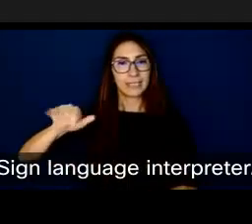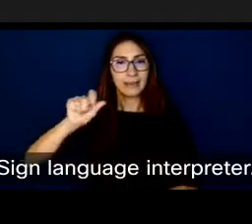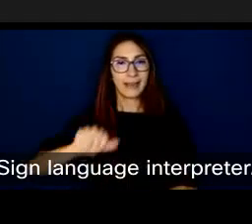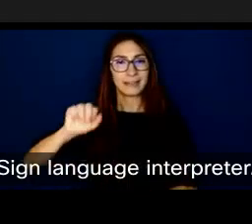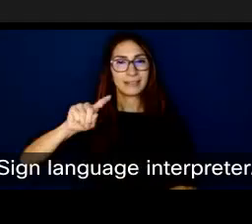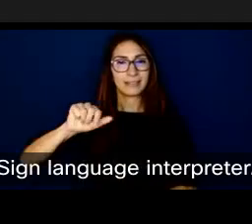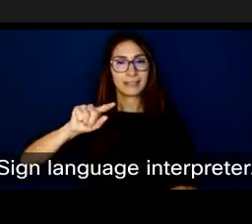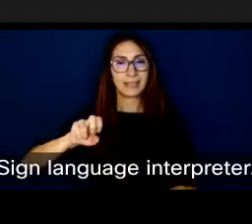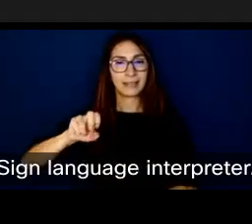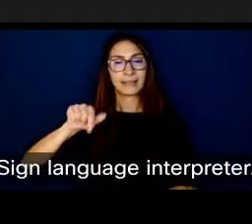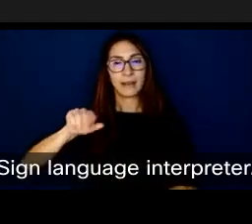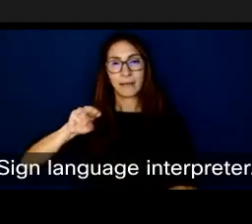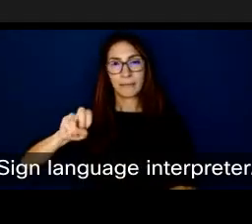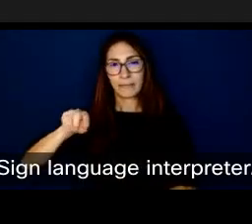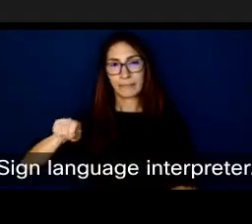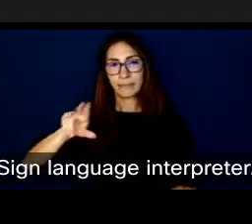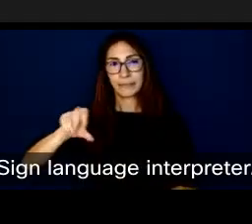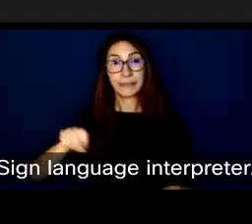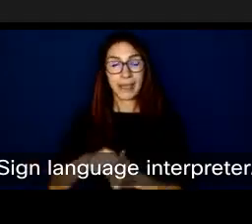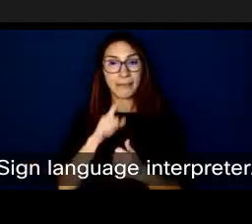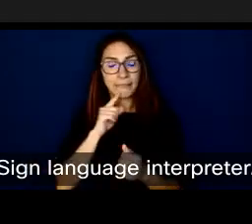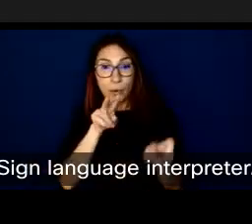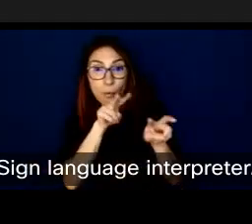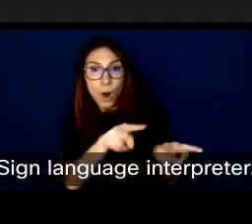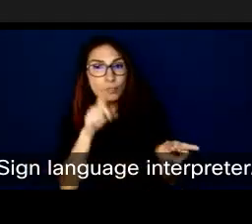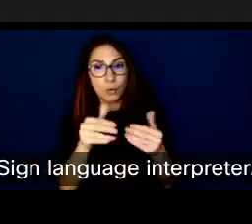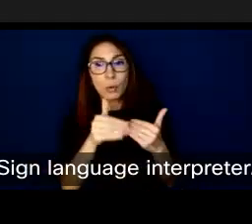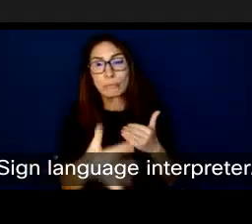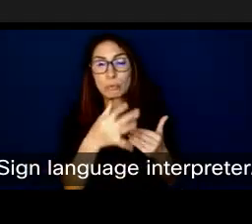Odyssey webinar series events on the Odyssey conference website.